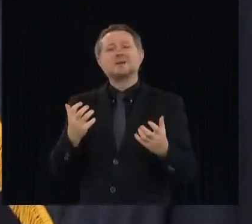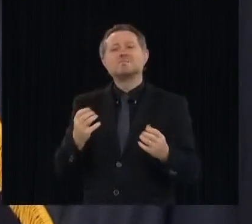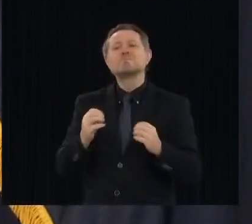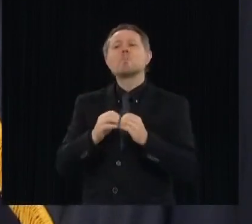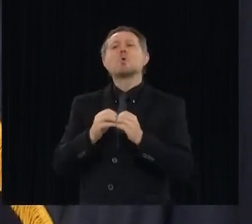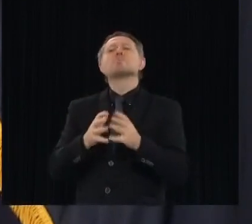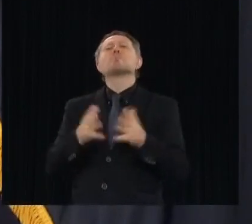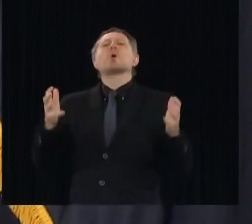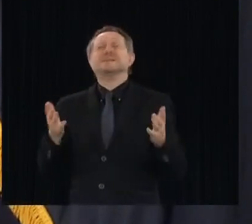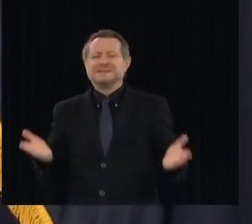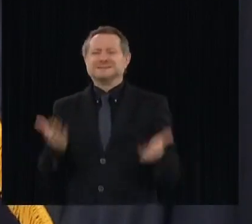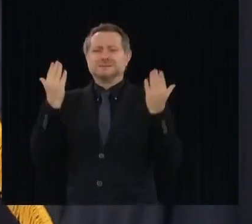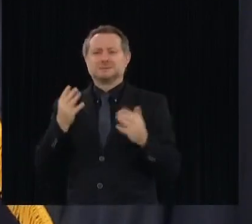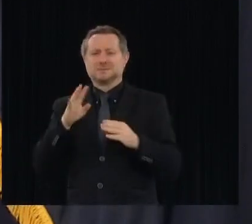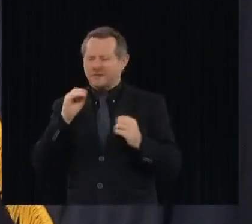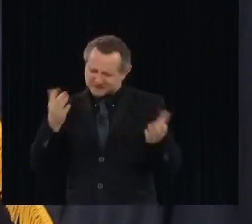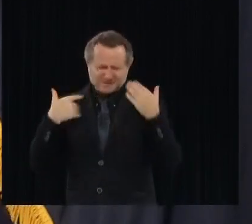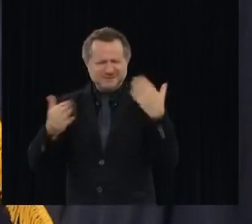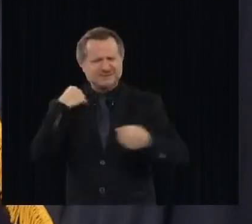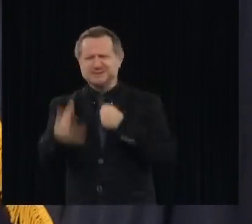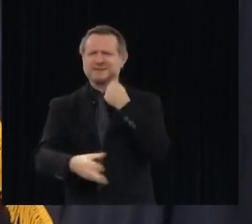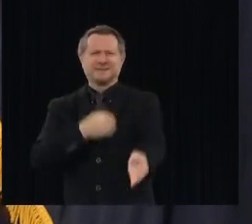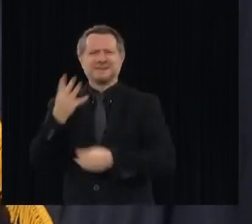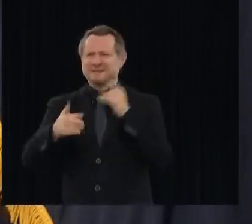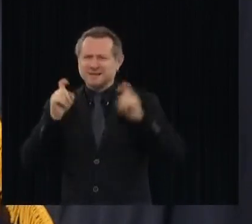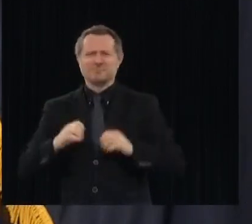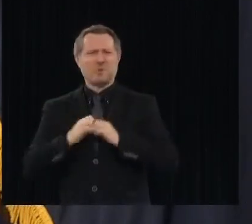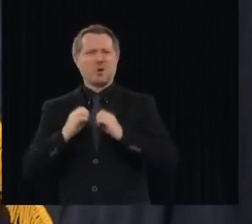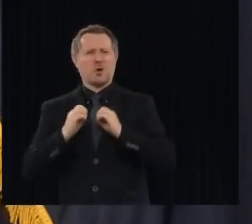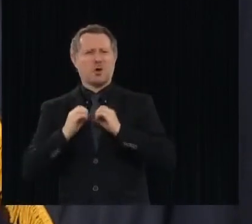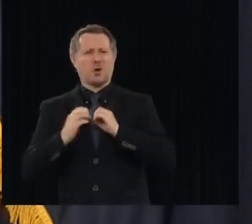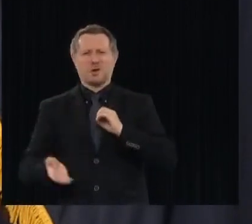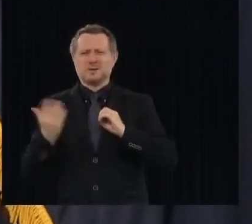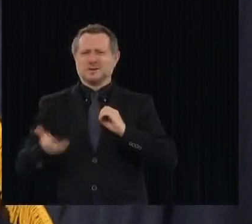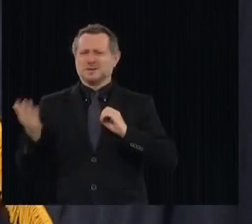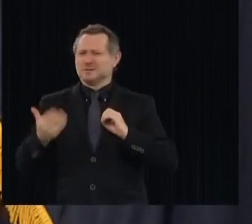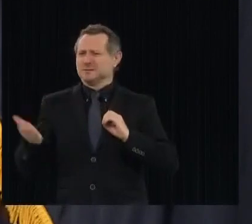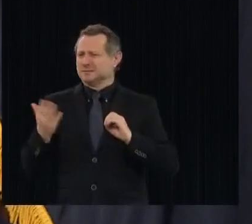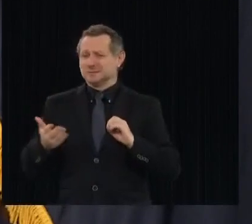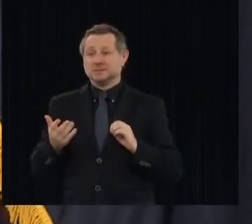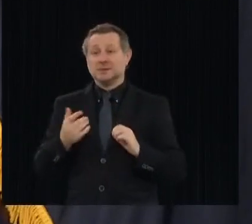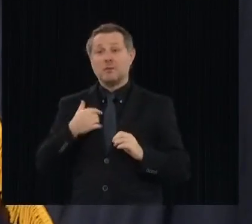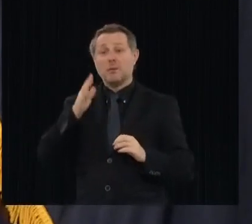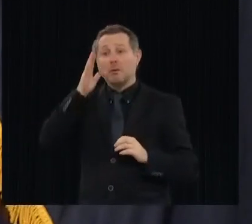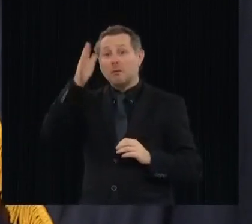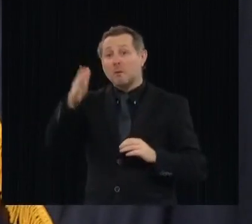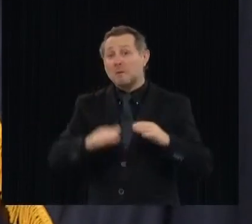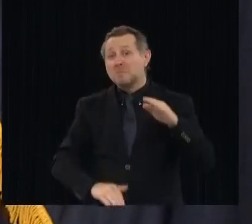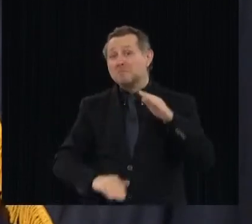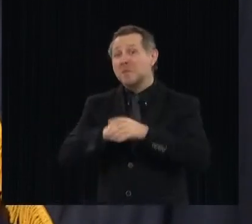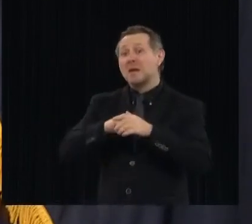WE ARE NOW AT 40,000.